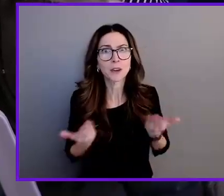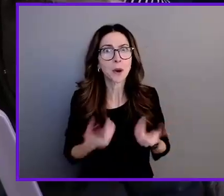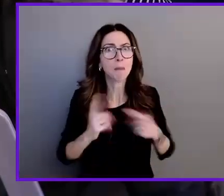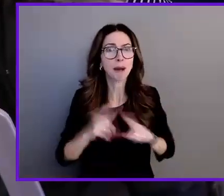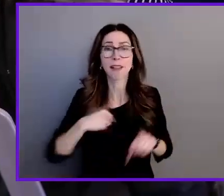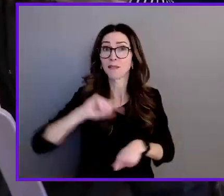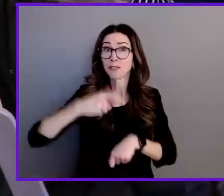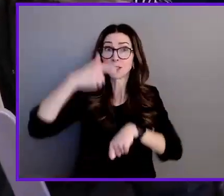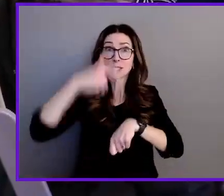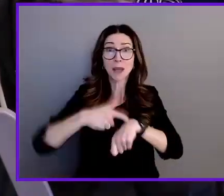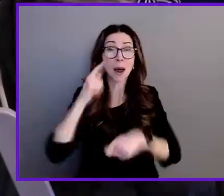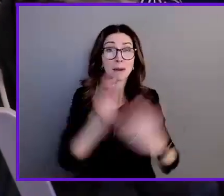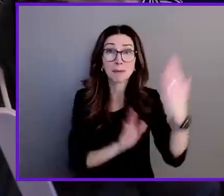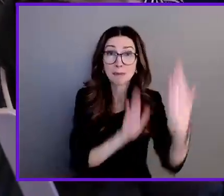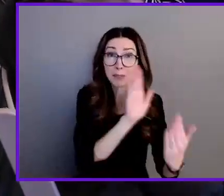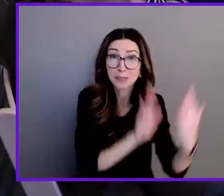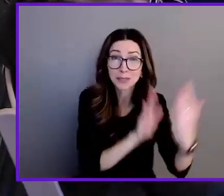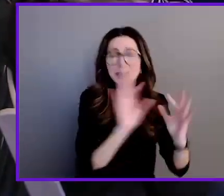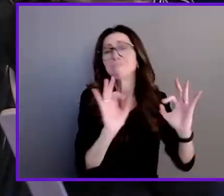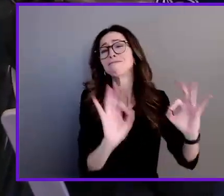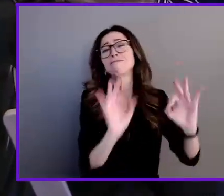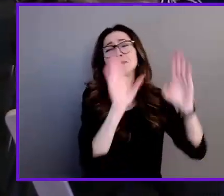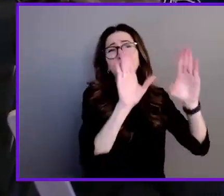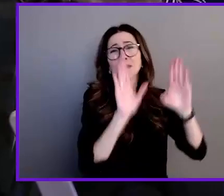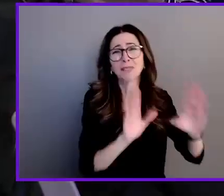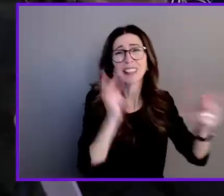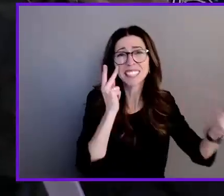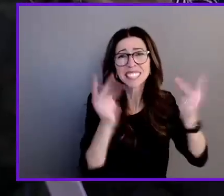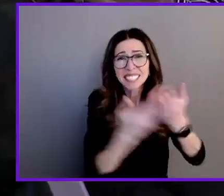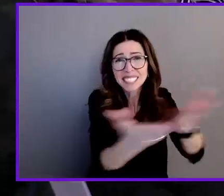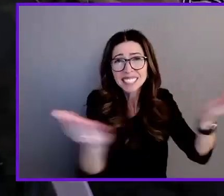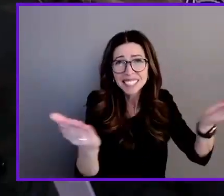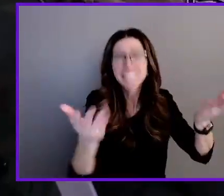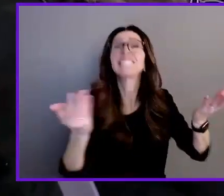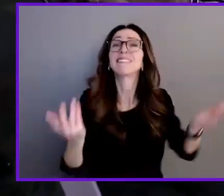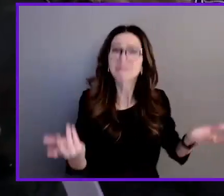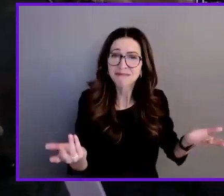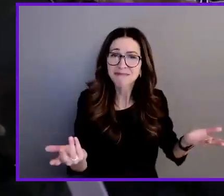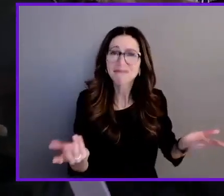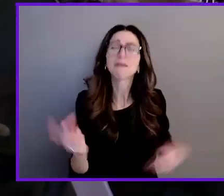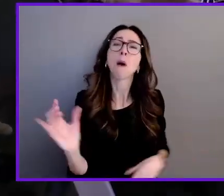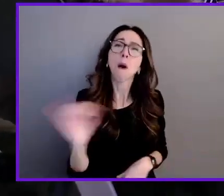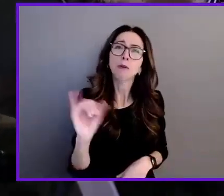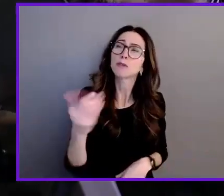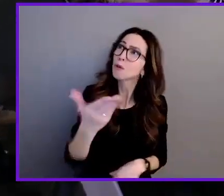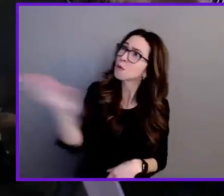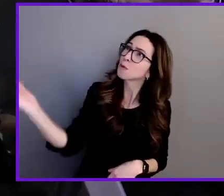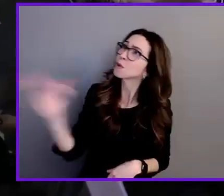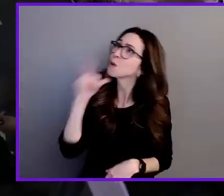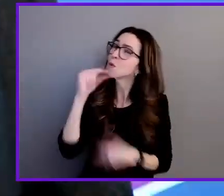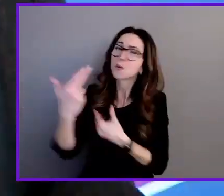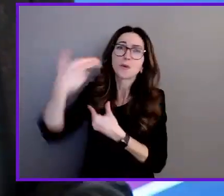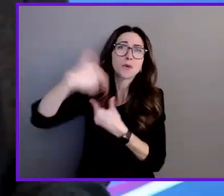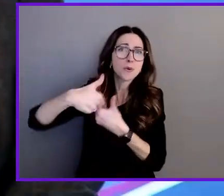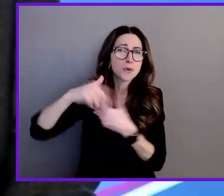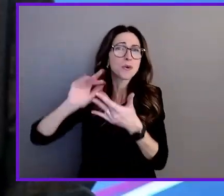of you here in the room, and to know many more of you are